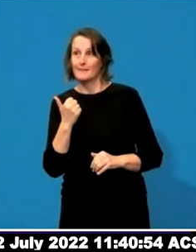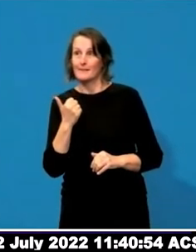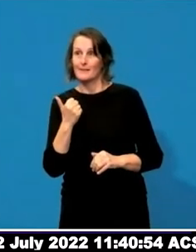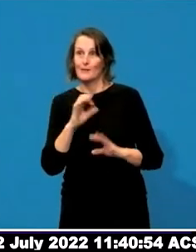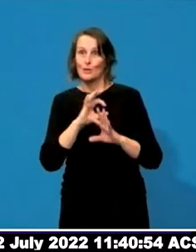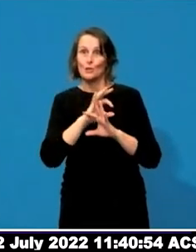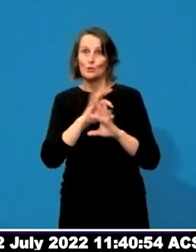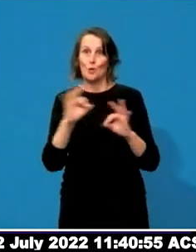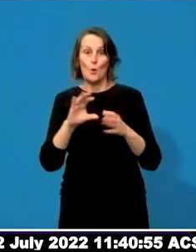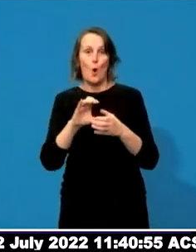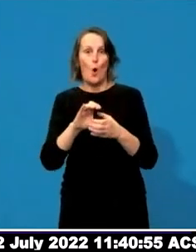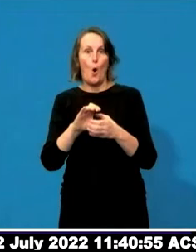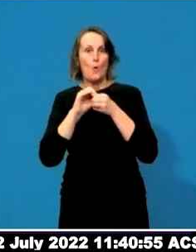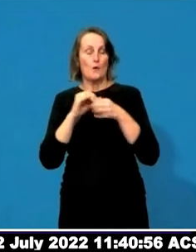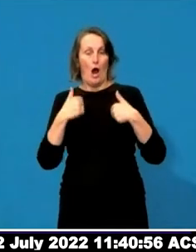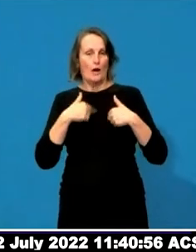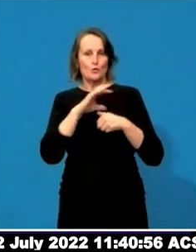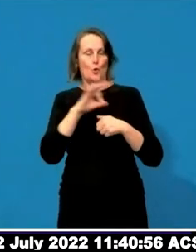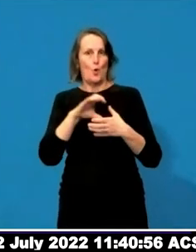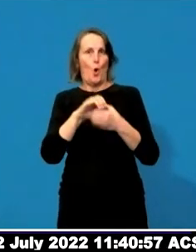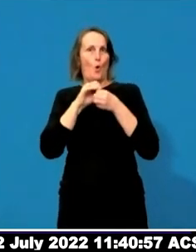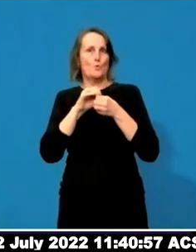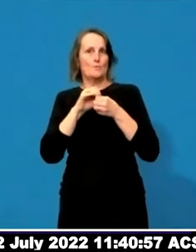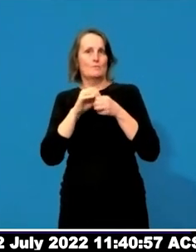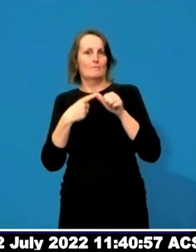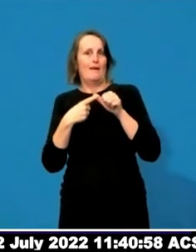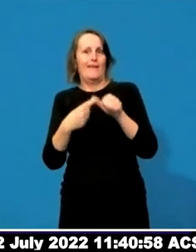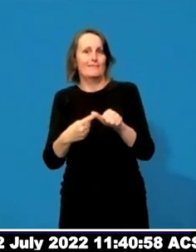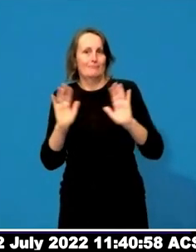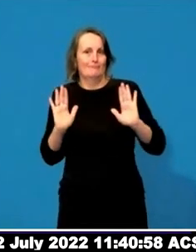I've got some ideas and can contribute, but it really needs to be